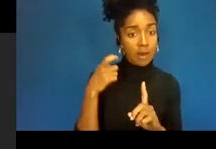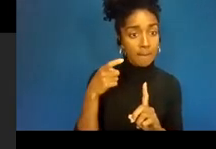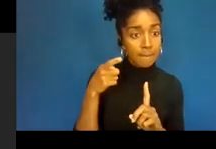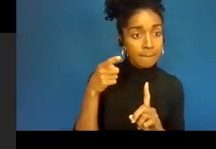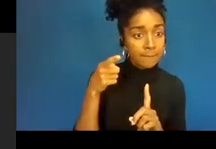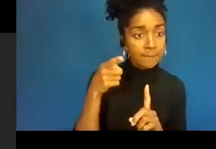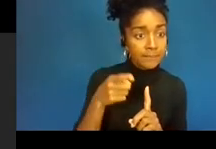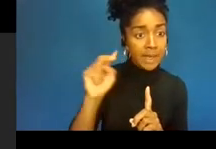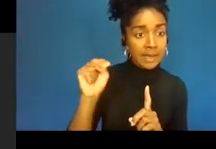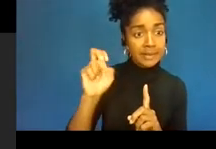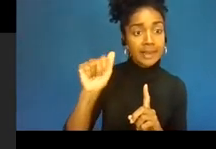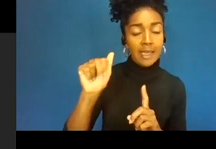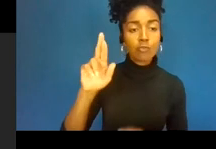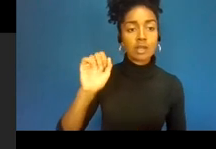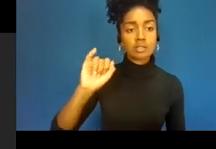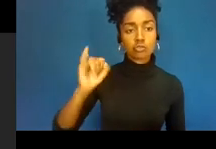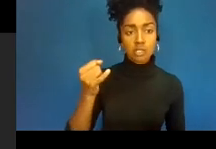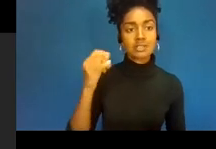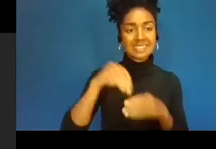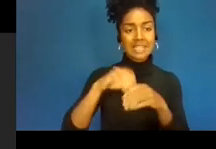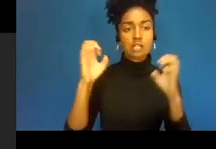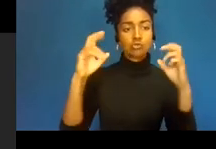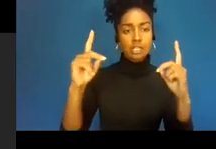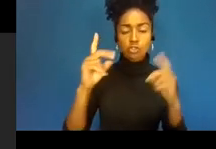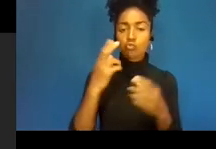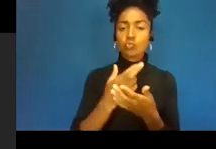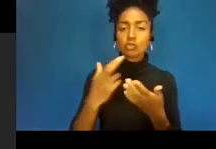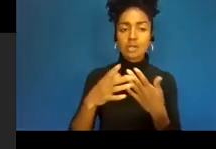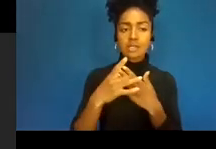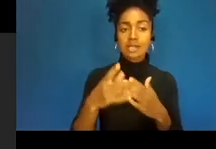And they say: "It is not just the absence of discrimination and inequalities,